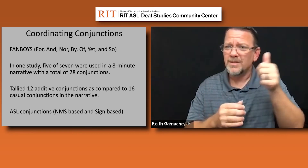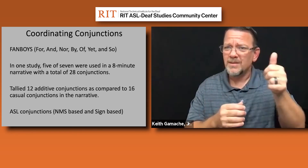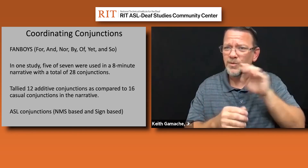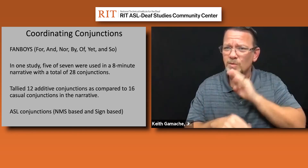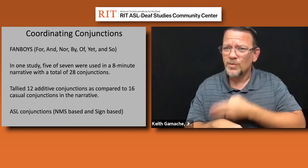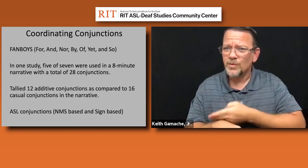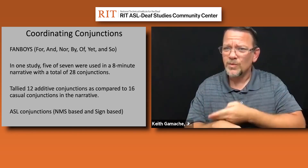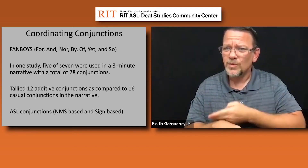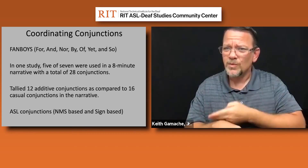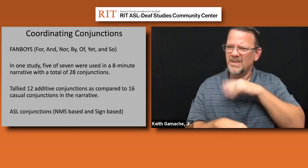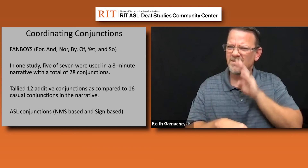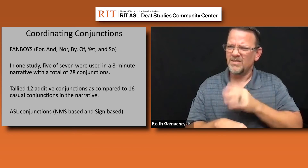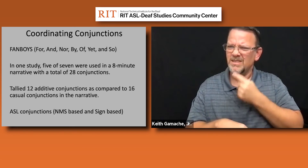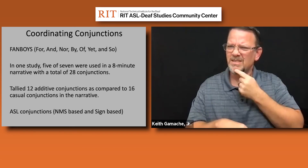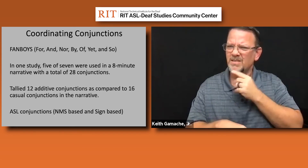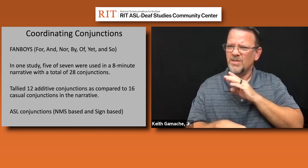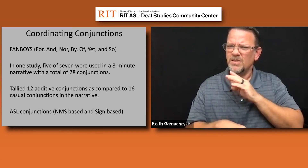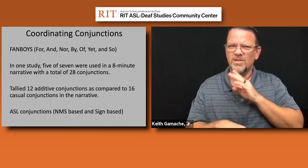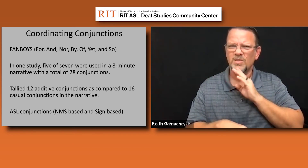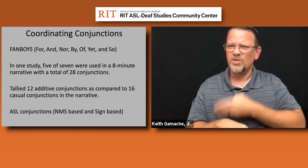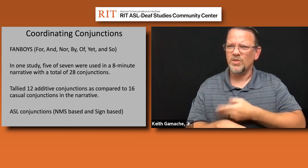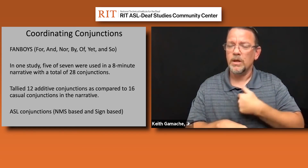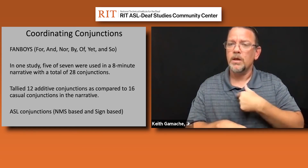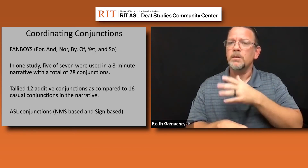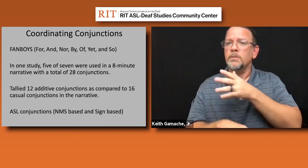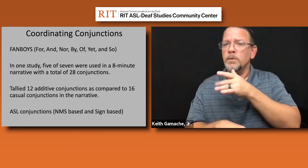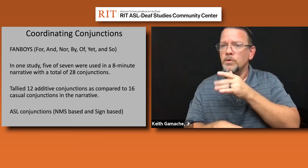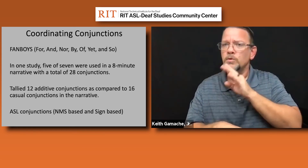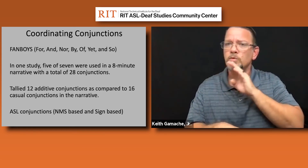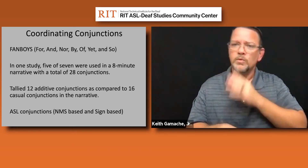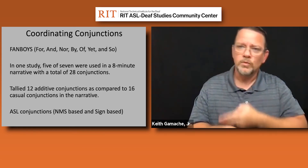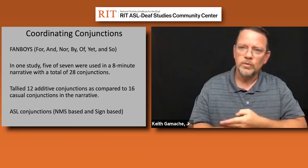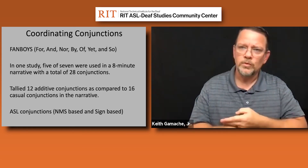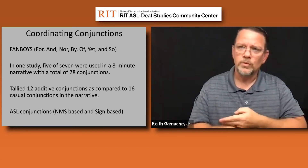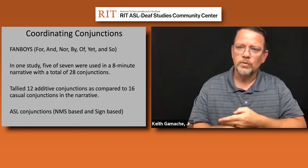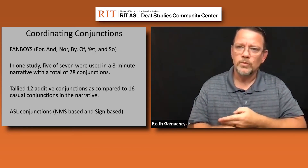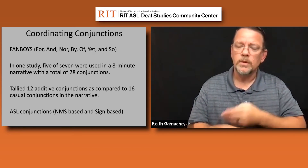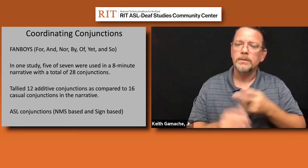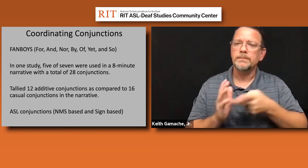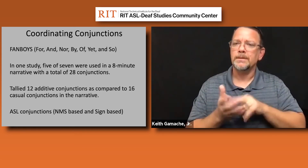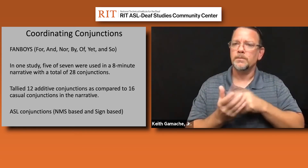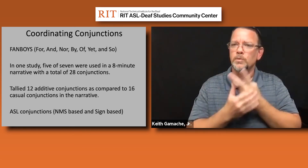Do you mean, like, the mother herself is a daughter or the mother's daughter?